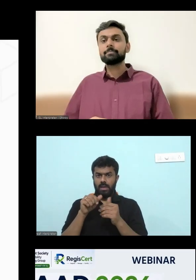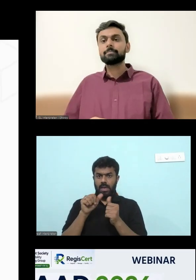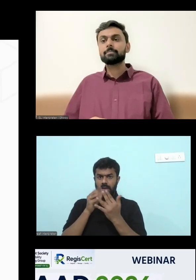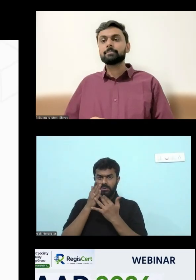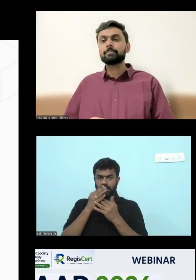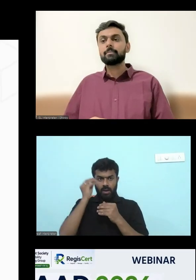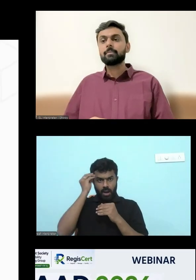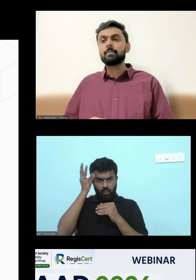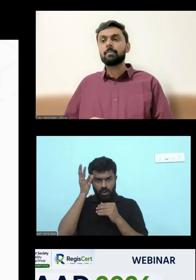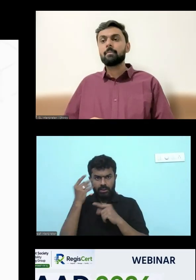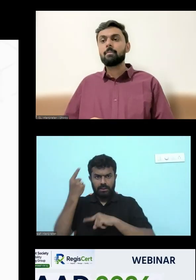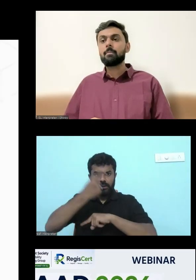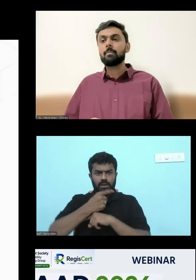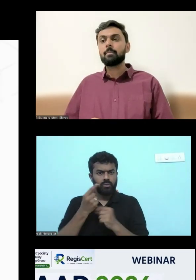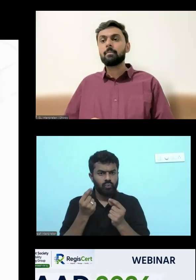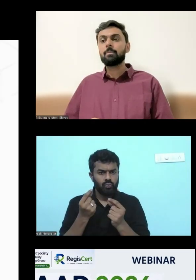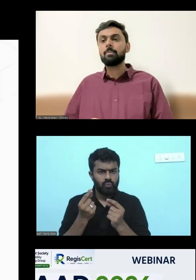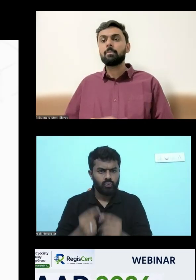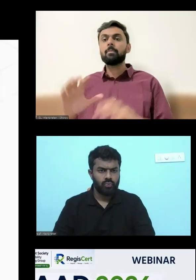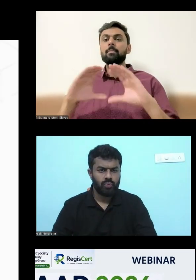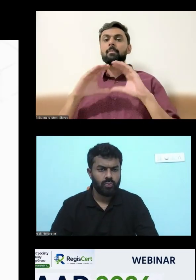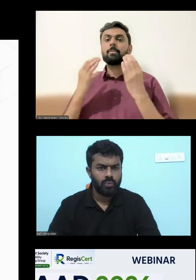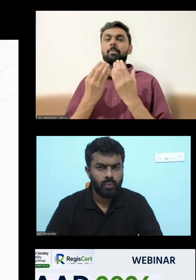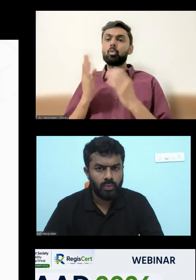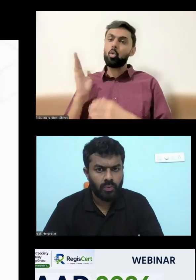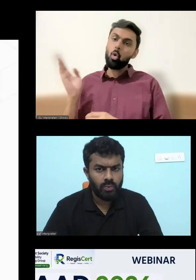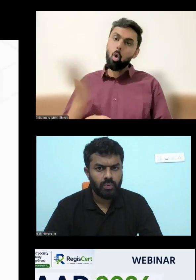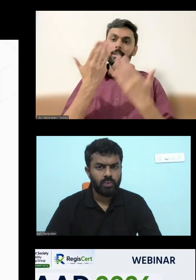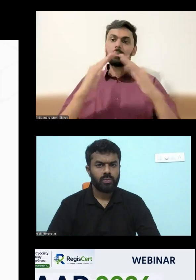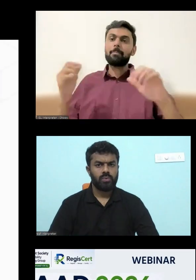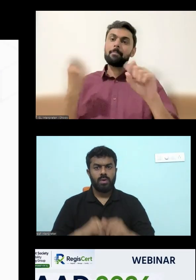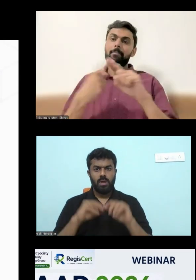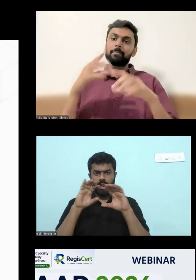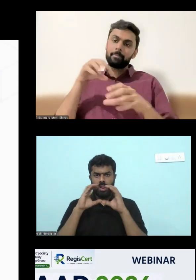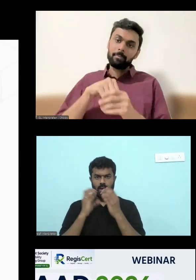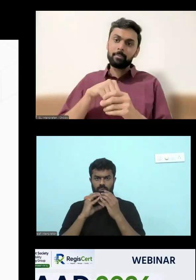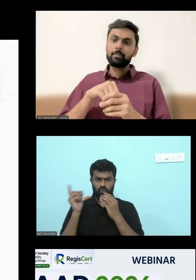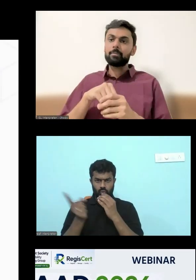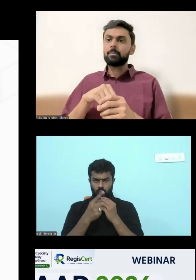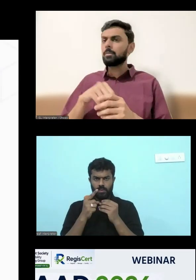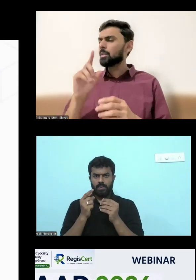Our classroom where every child belongs. Ensuring that no learner is left behind.